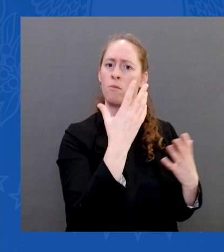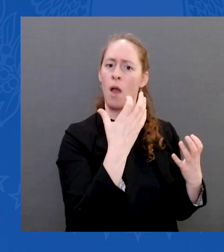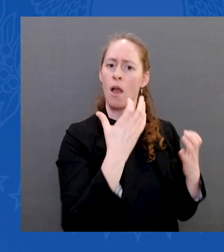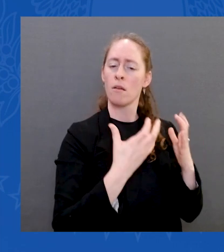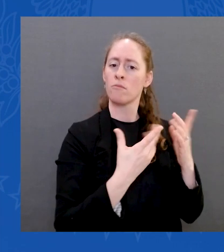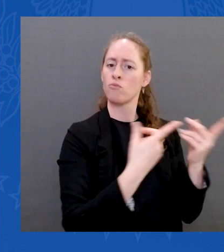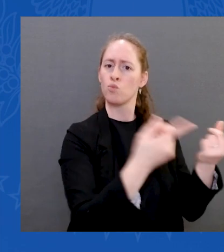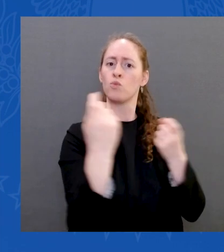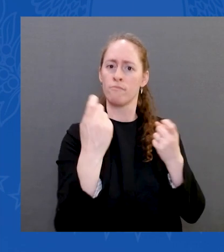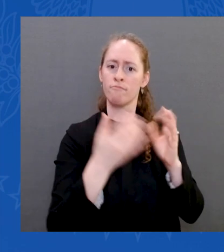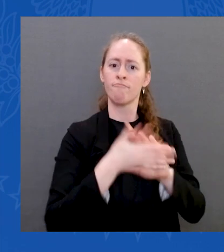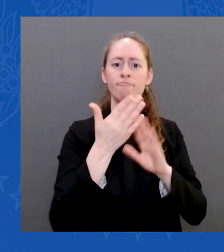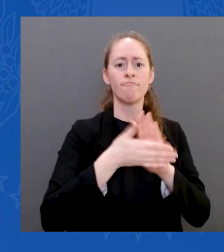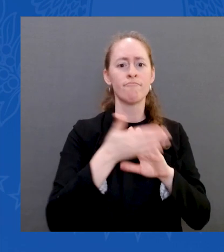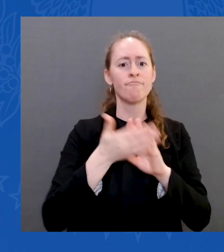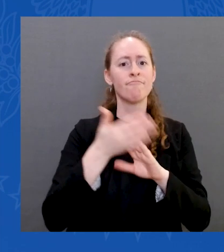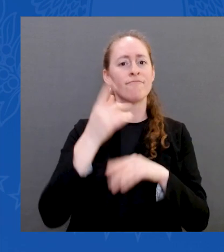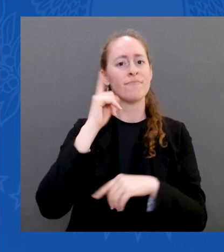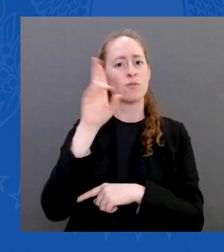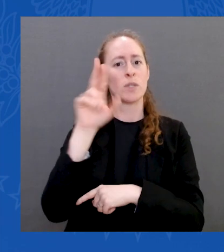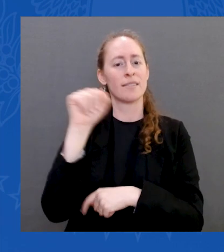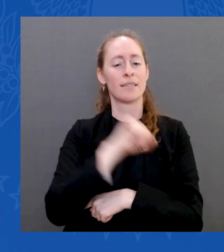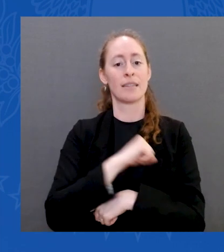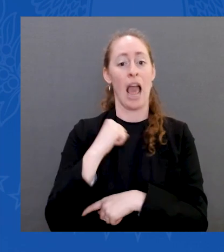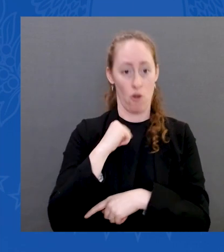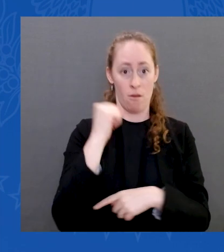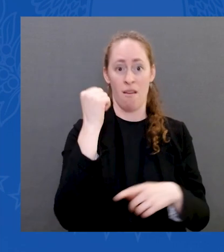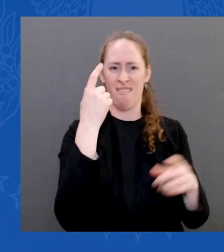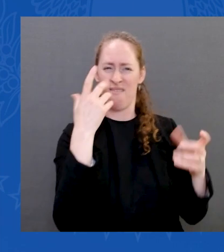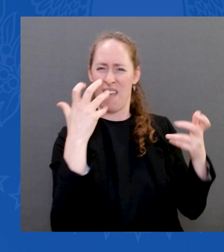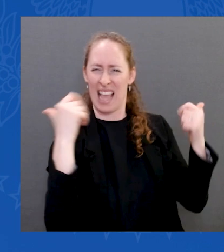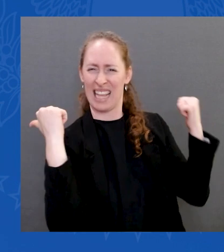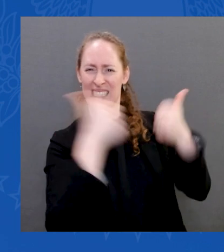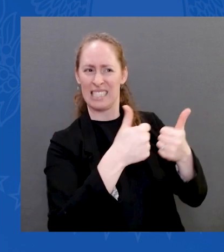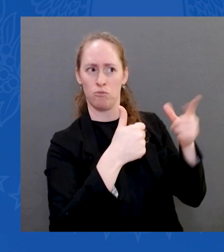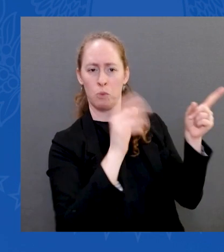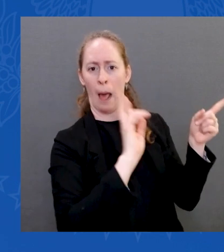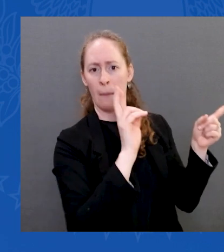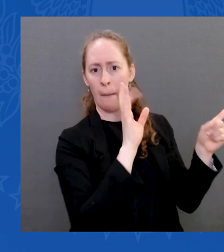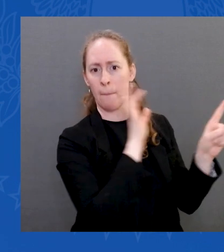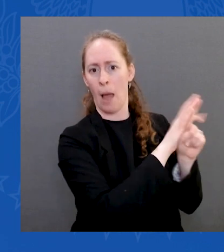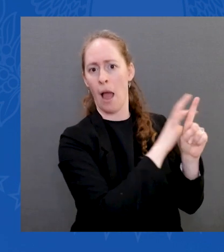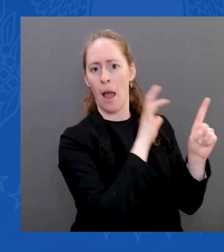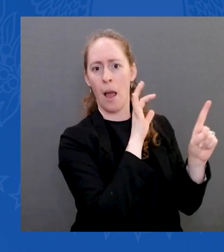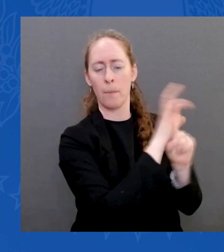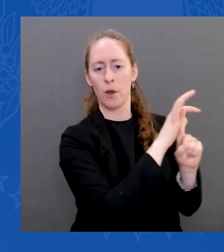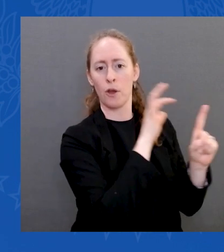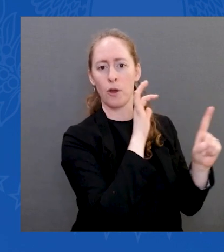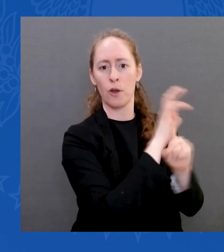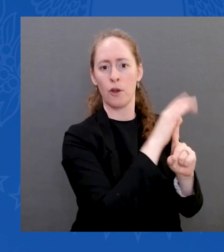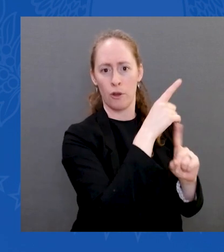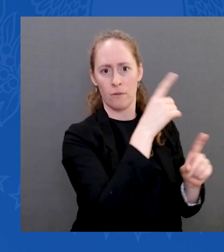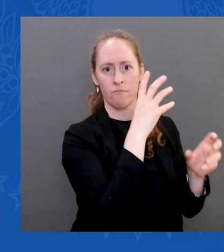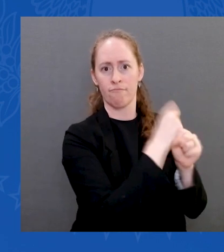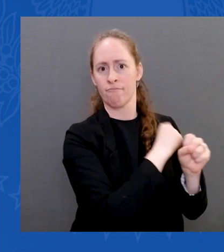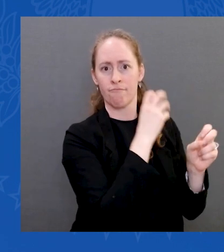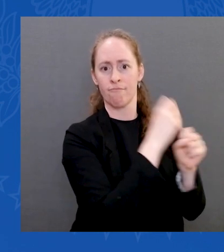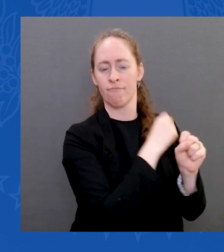Republican senator, a group of senator -- a former senator, a former congressman, and two former governors came to me and said,